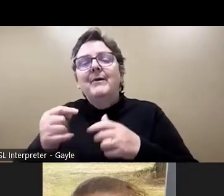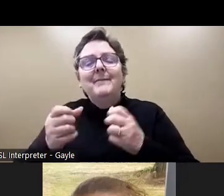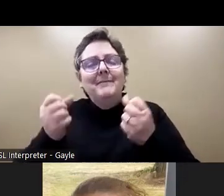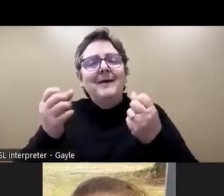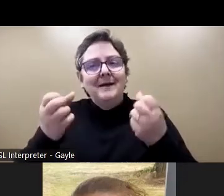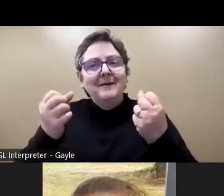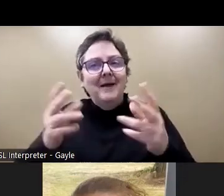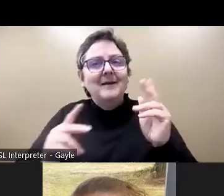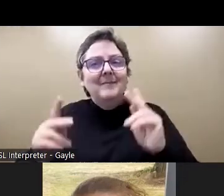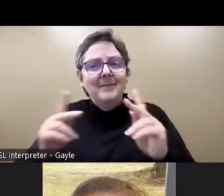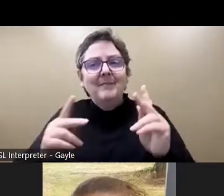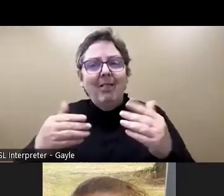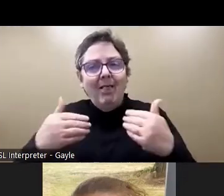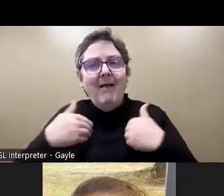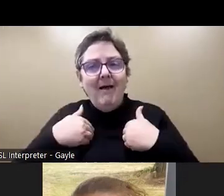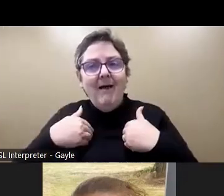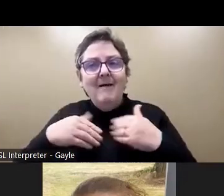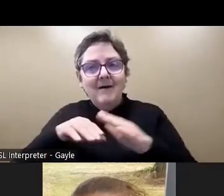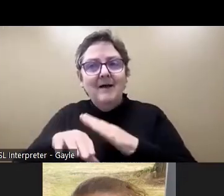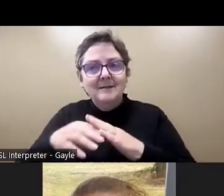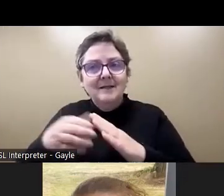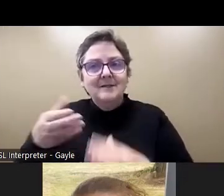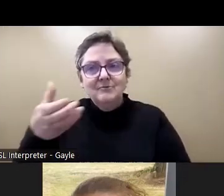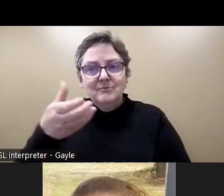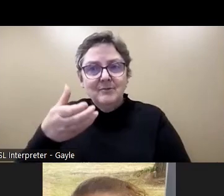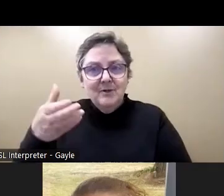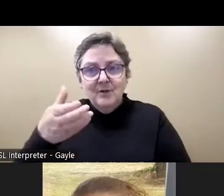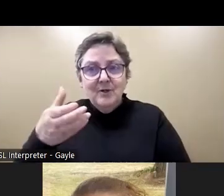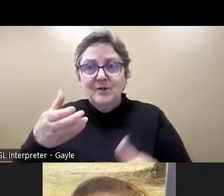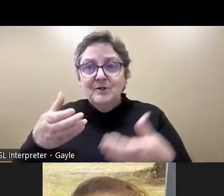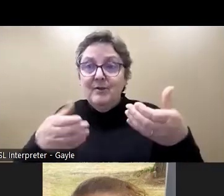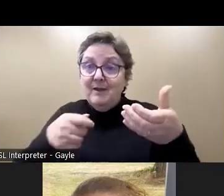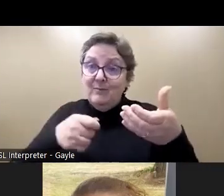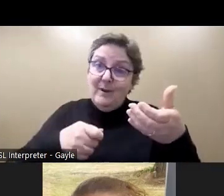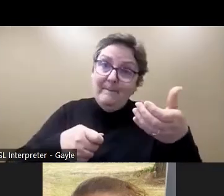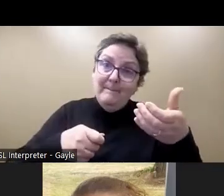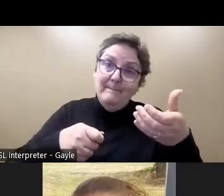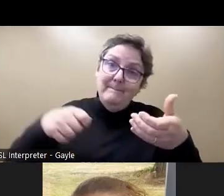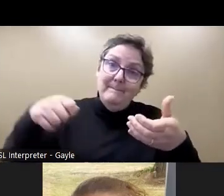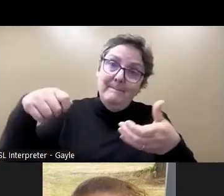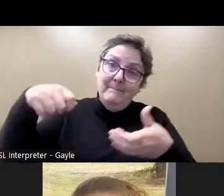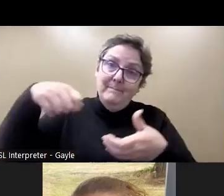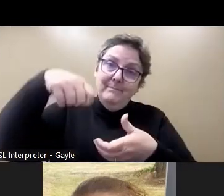and all the need is to plug in the SD card and start reading from those.